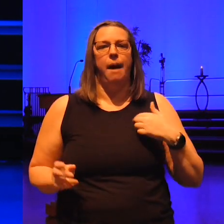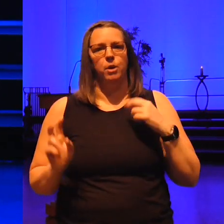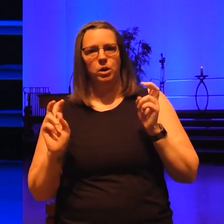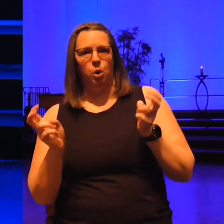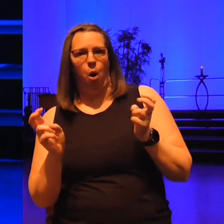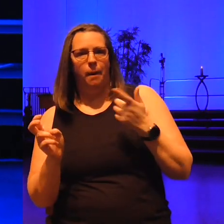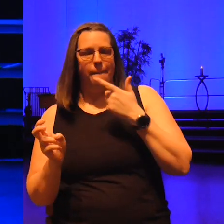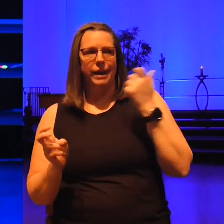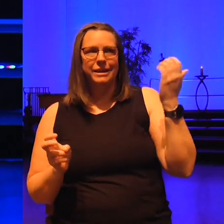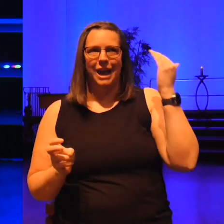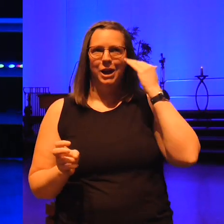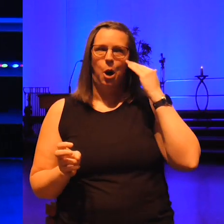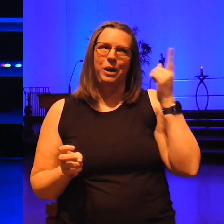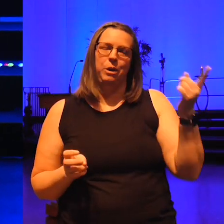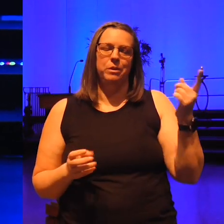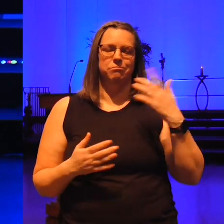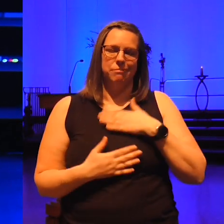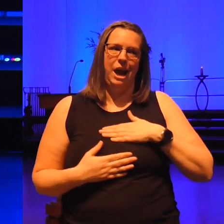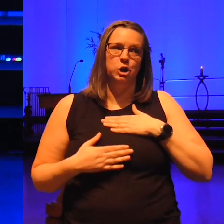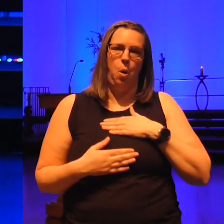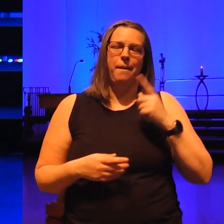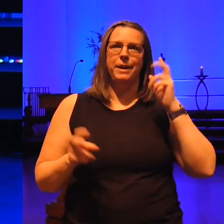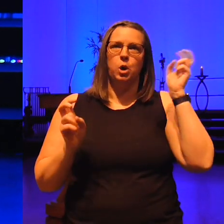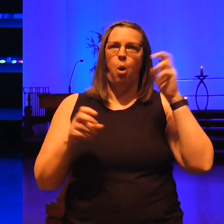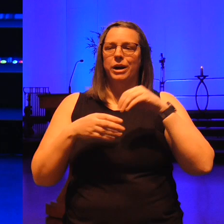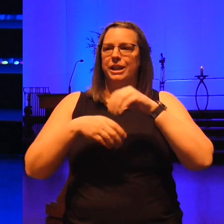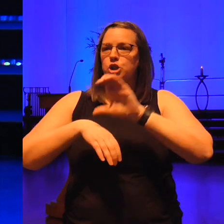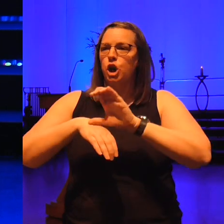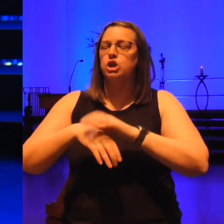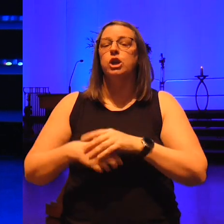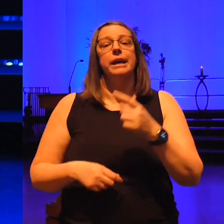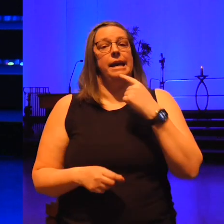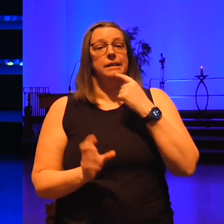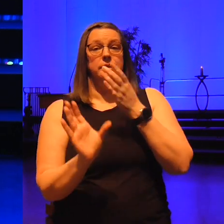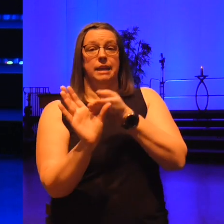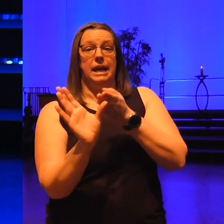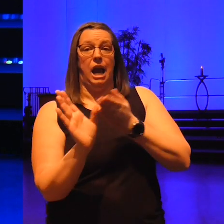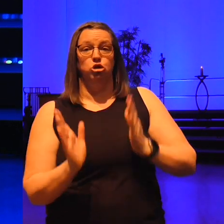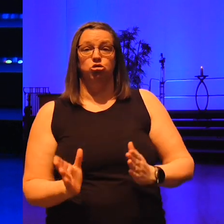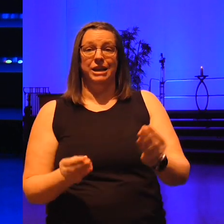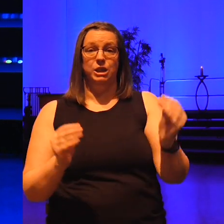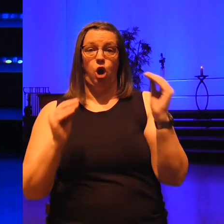of being quoted in church he said Psychiatry taught me that you have to come up with your